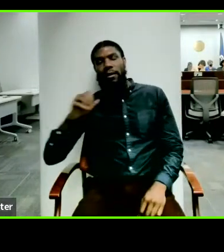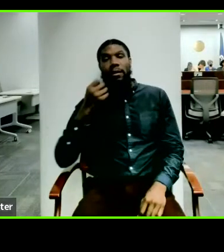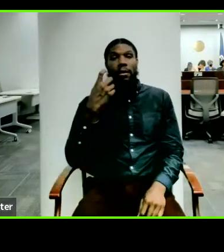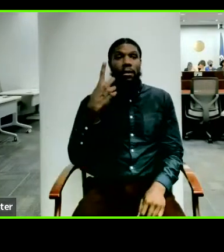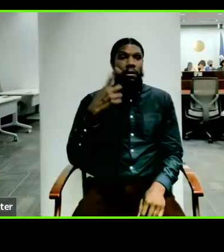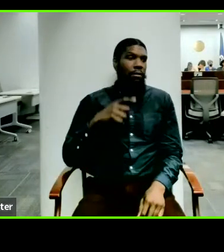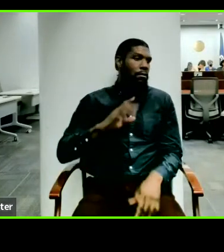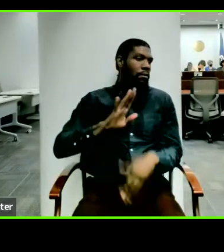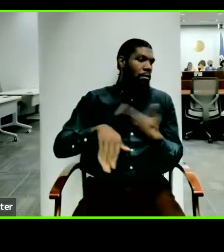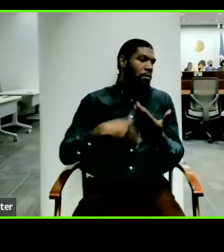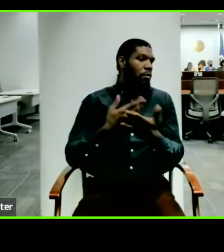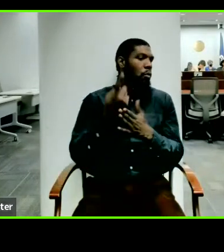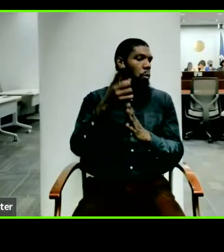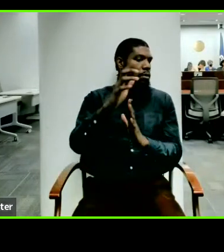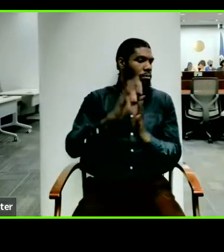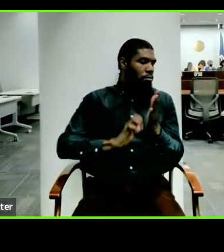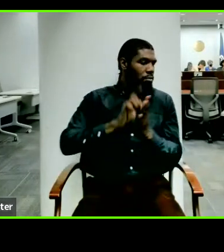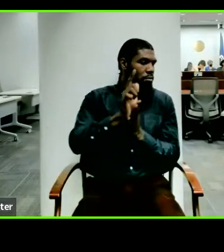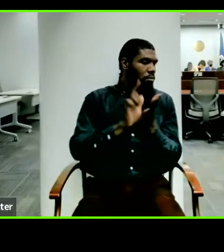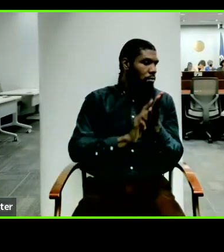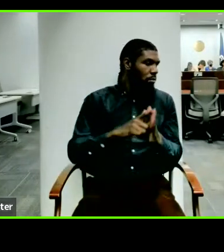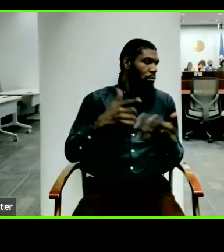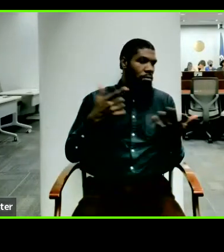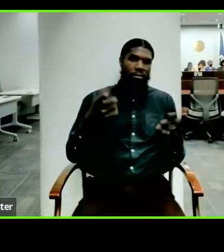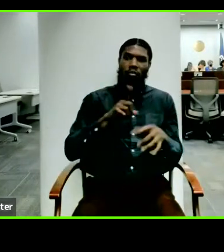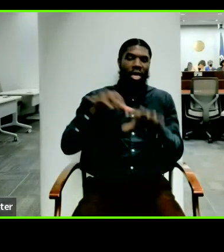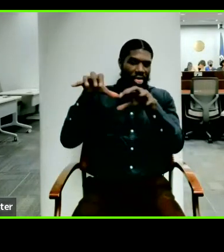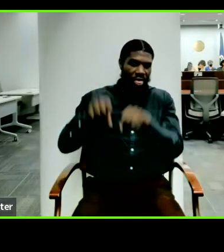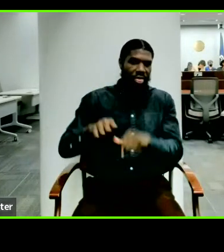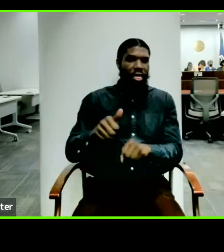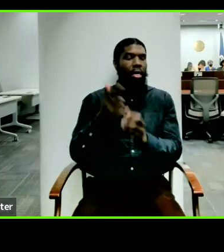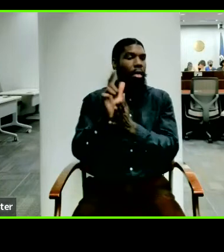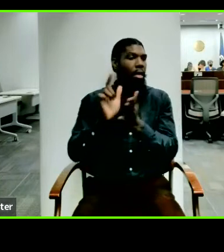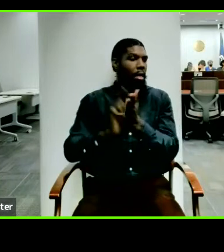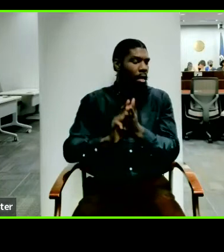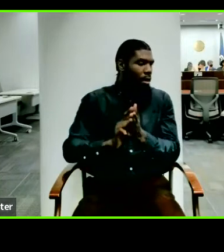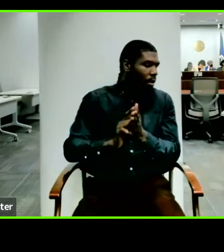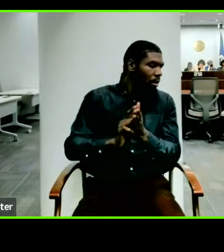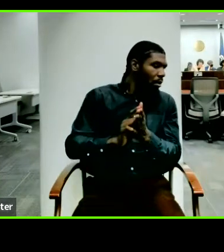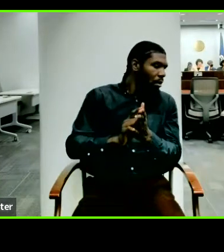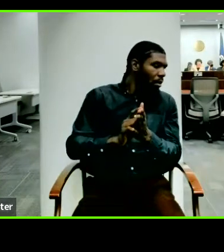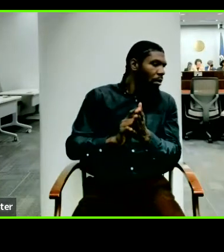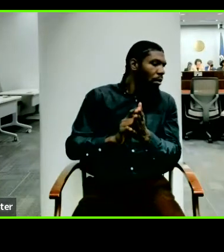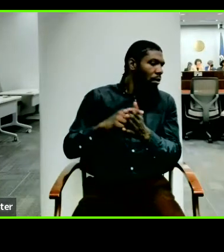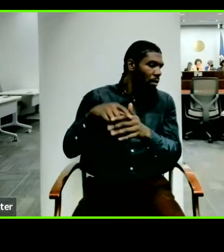the requirement that employers meaning flee accommodate religious employees in the workplace.